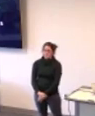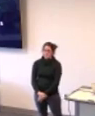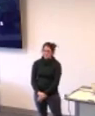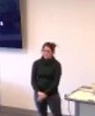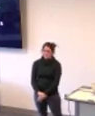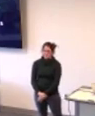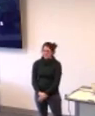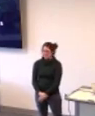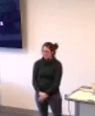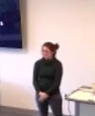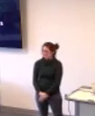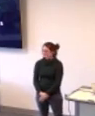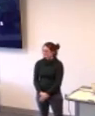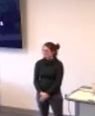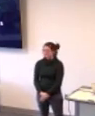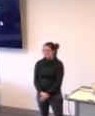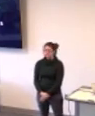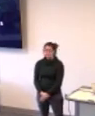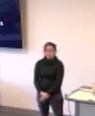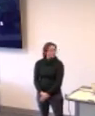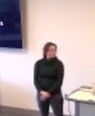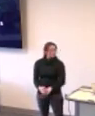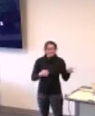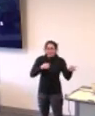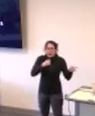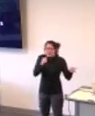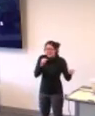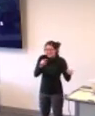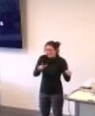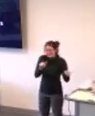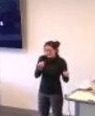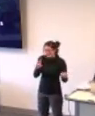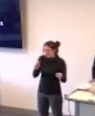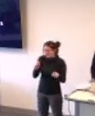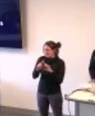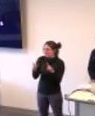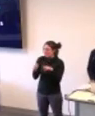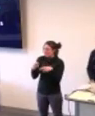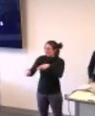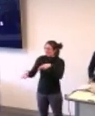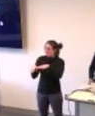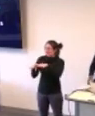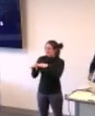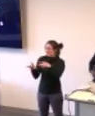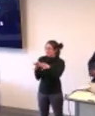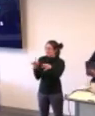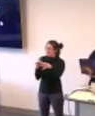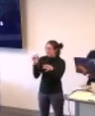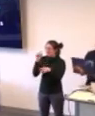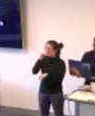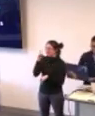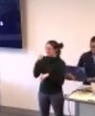Thank you. So just, I'm not T.L. Lewis. Just a brief access note. Because of the technology problems we were having,